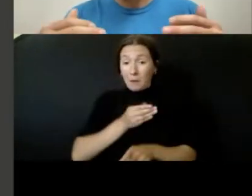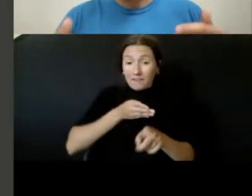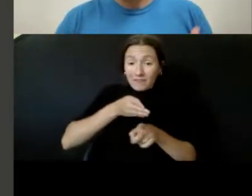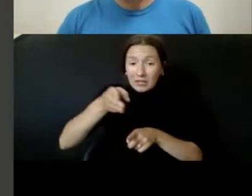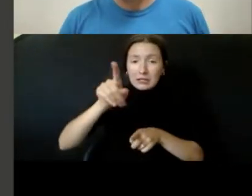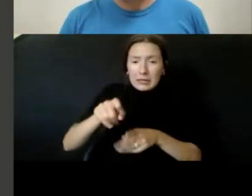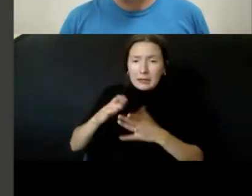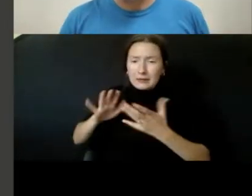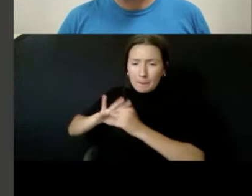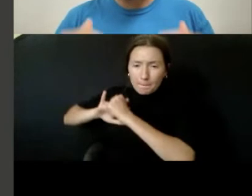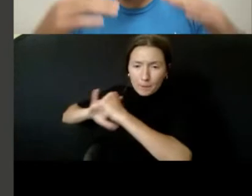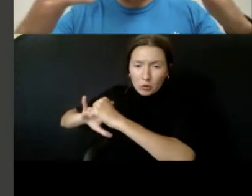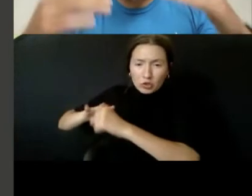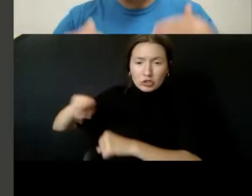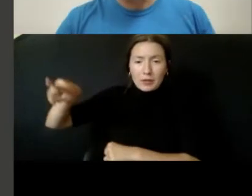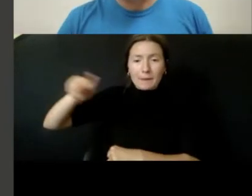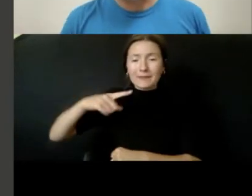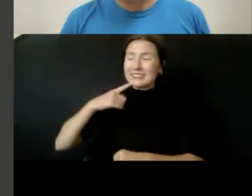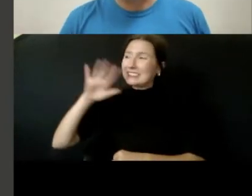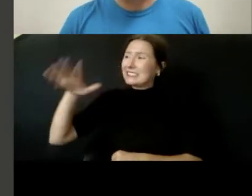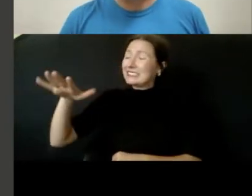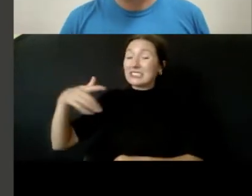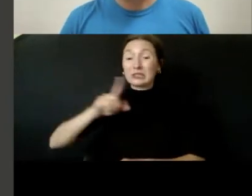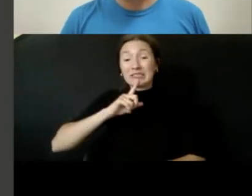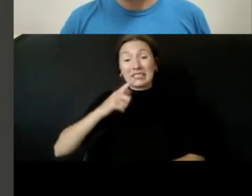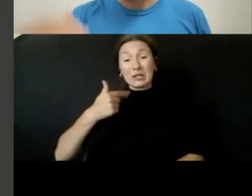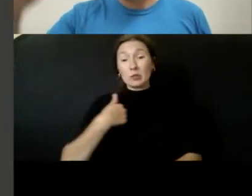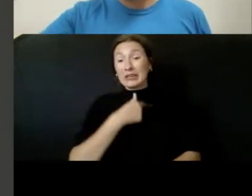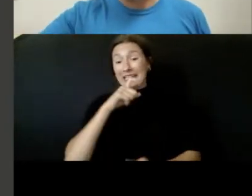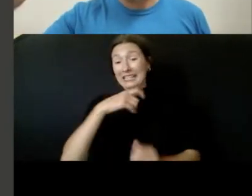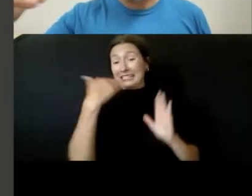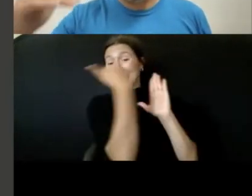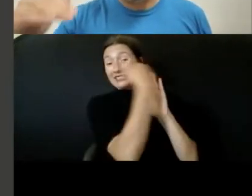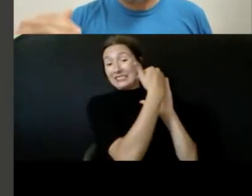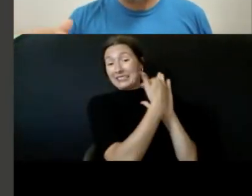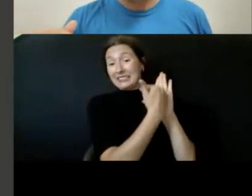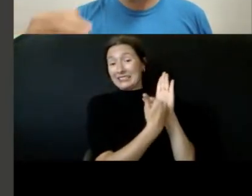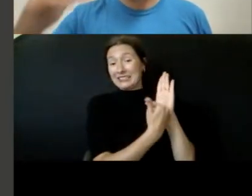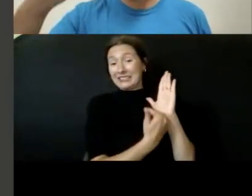doesn't work this isn't going to work this this is causing issues for users or this is potentially